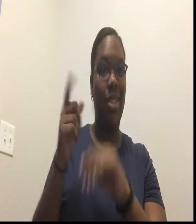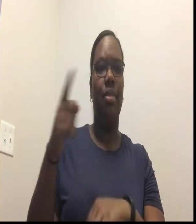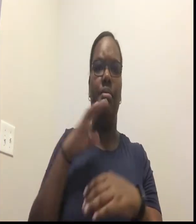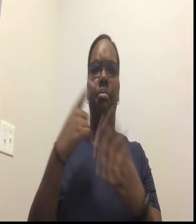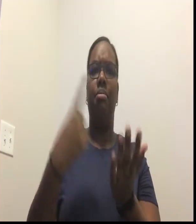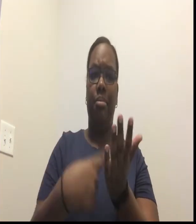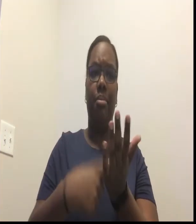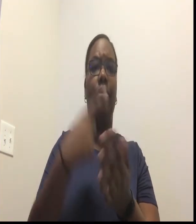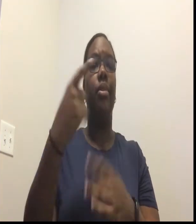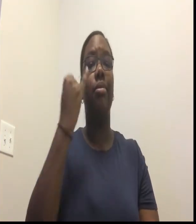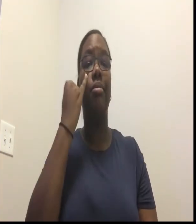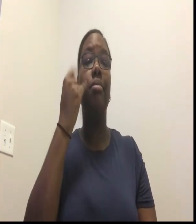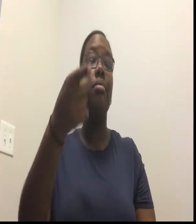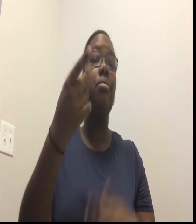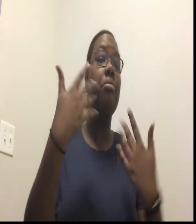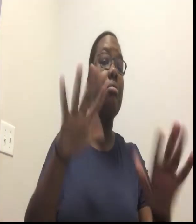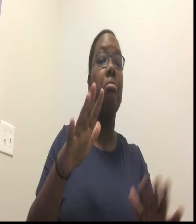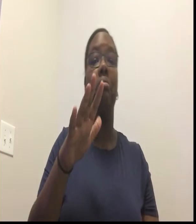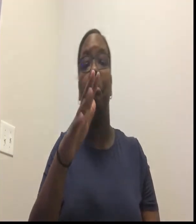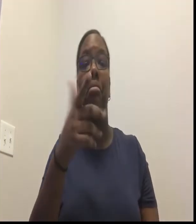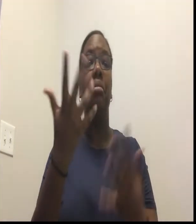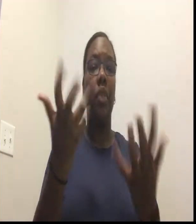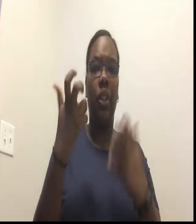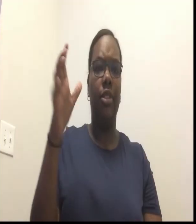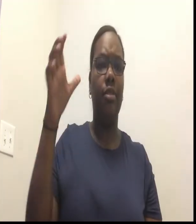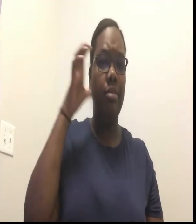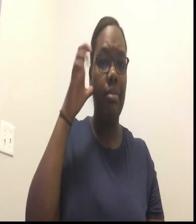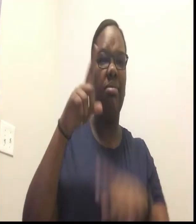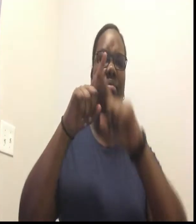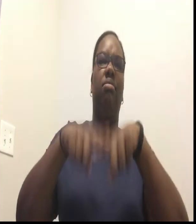sometimes whether or not you want to listen might depend on whether and not